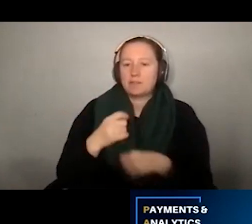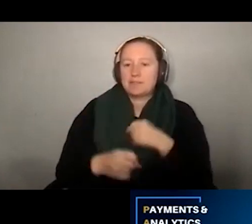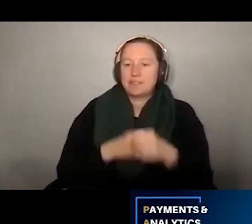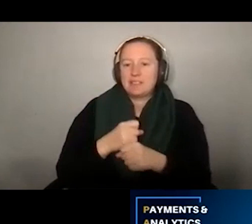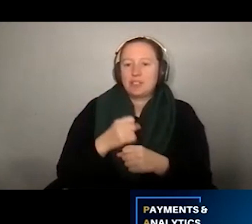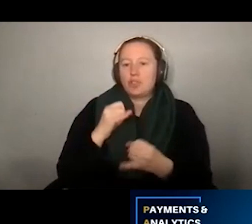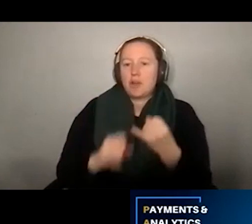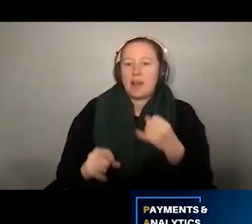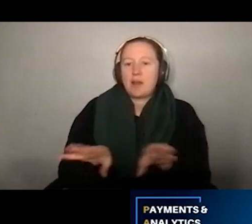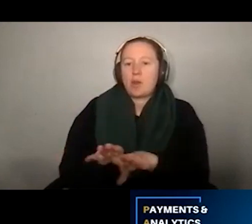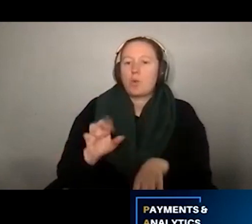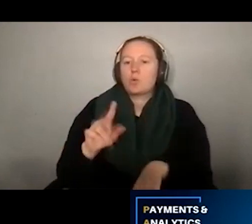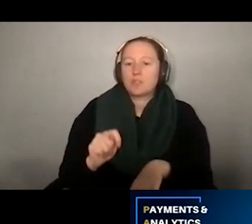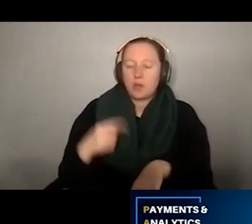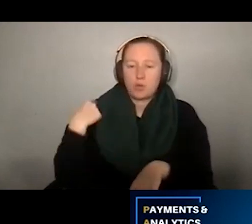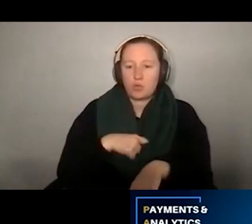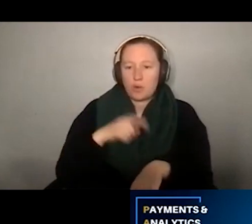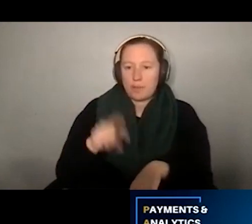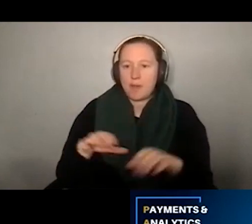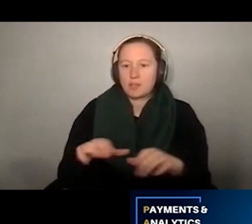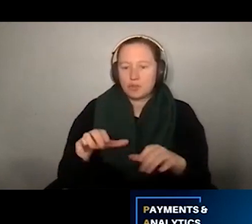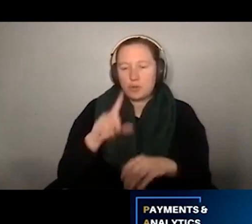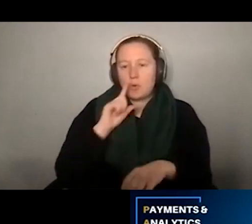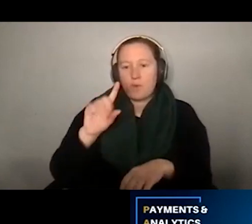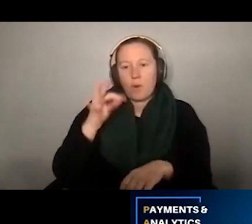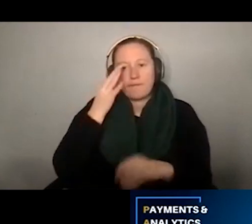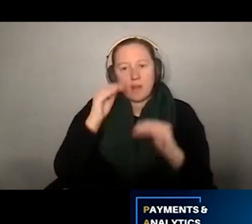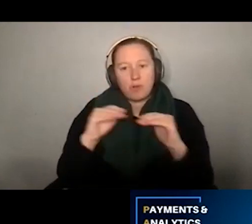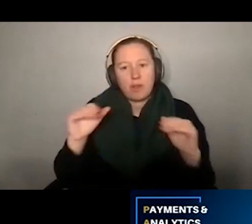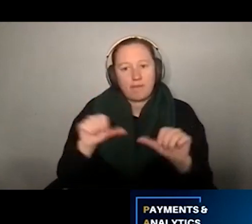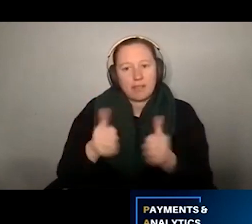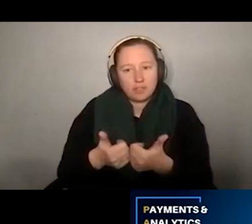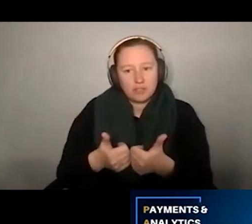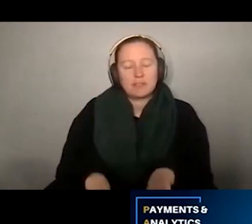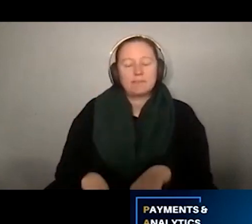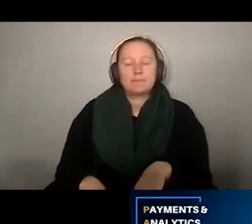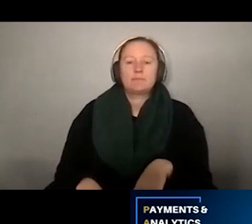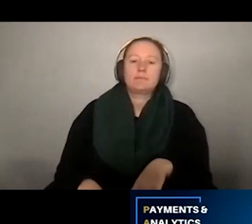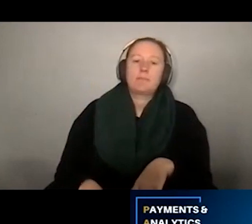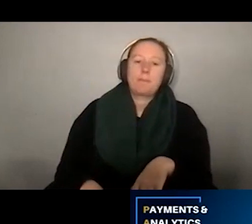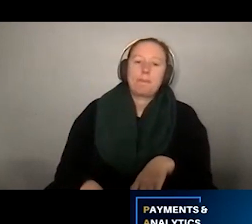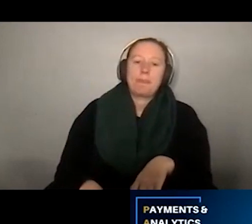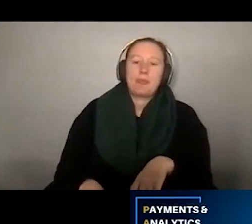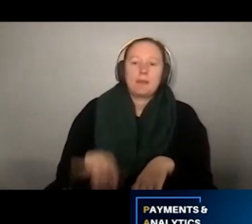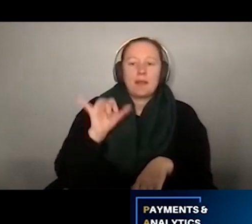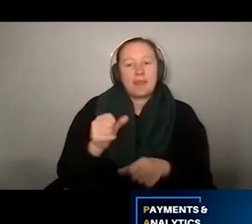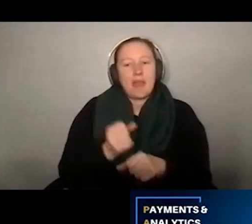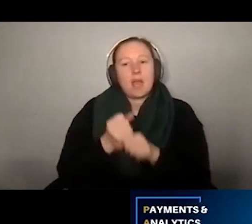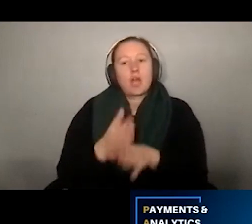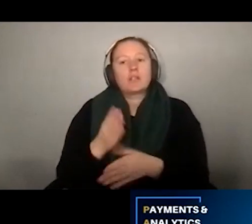that we need to do as a federal agency. That causes some friction with the fact